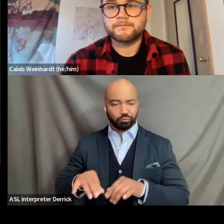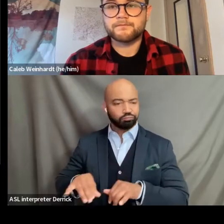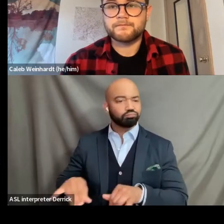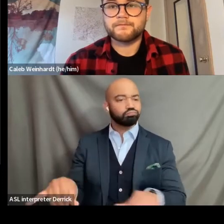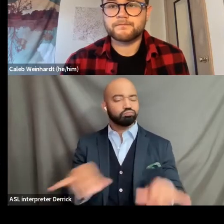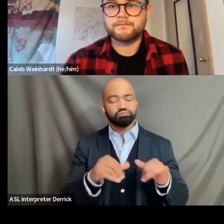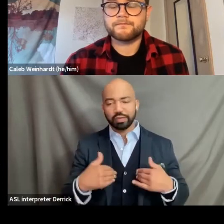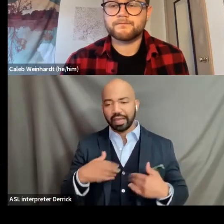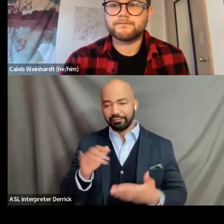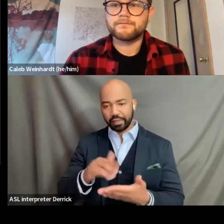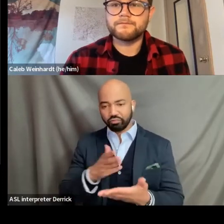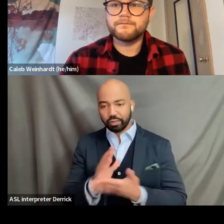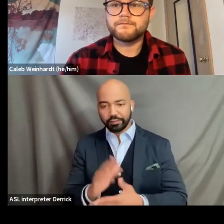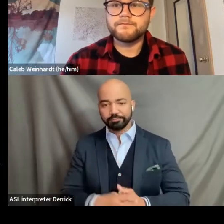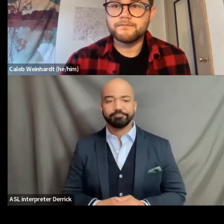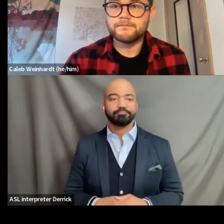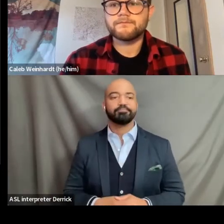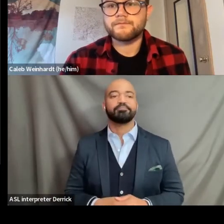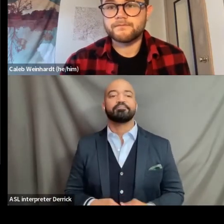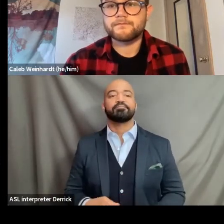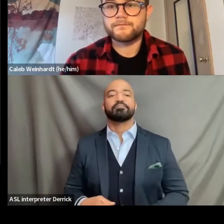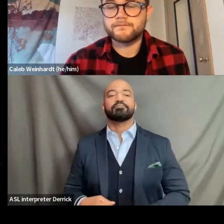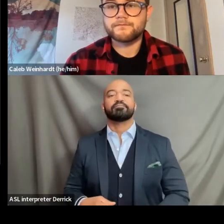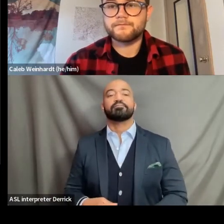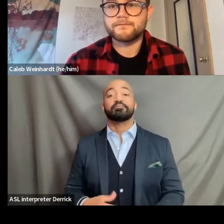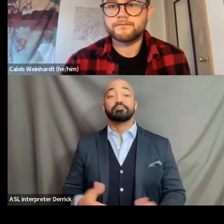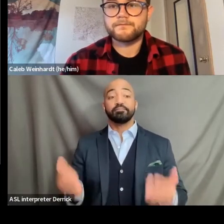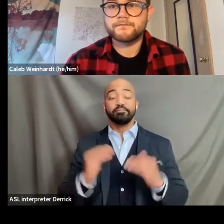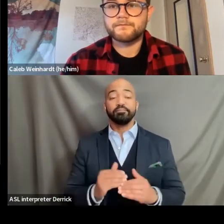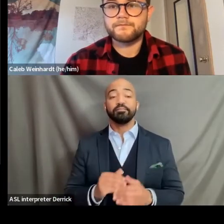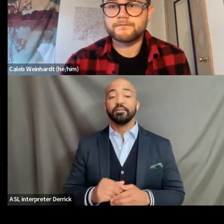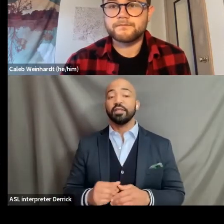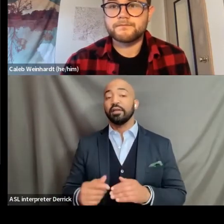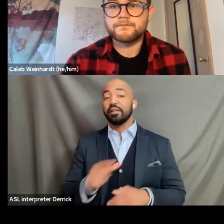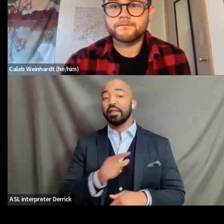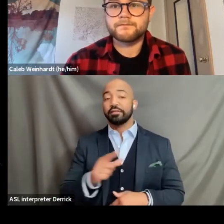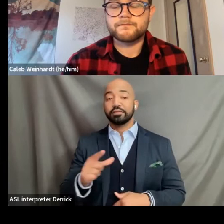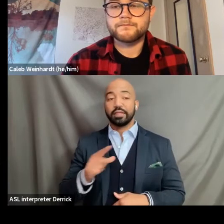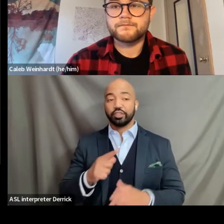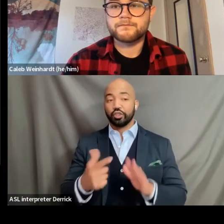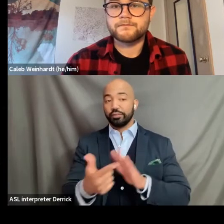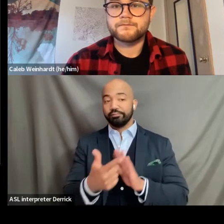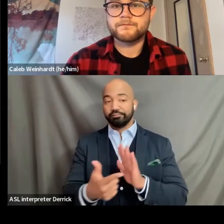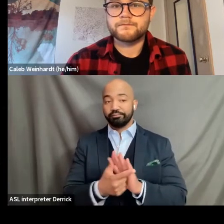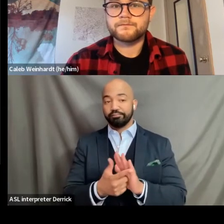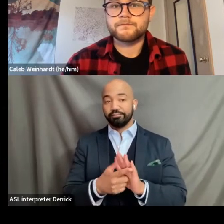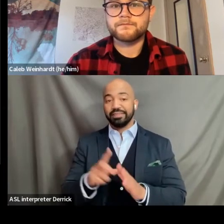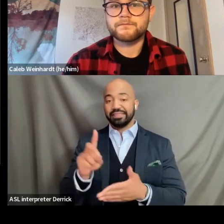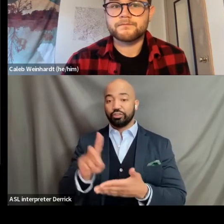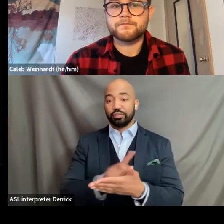So number six of trans ACEs is legislated discrimination and I think we're hearing a lot about that going on